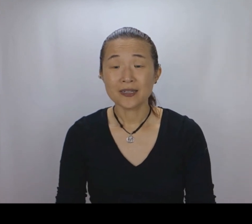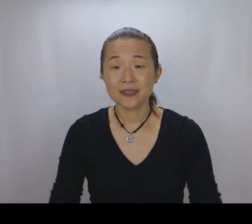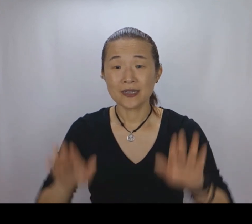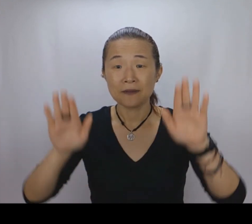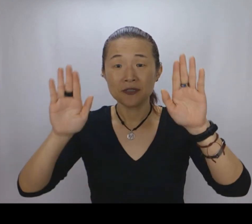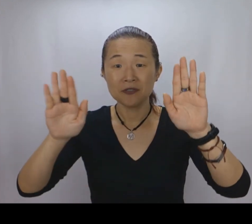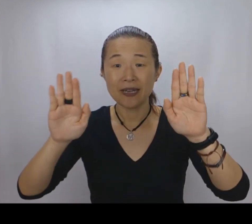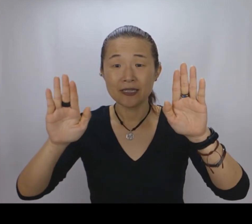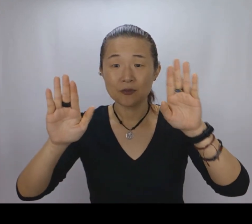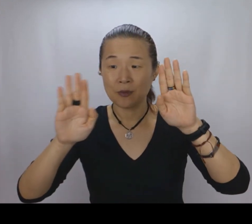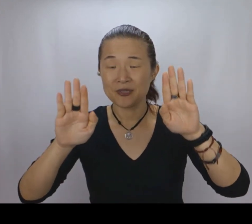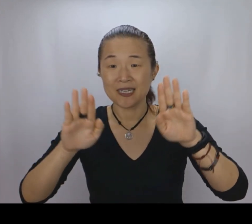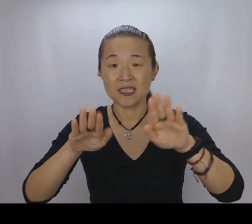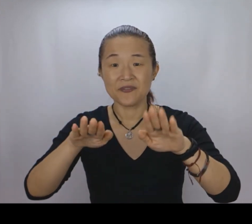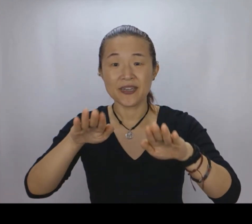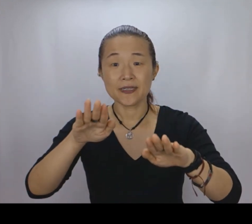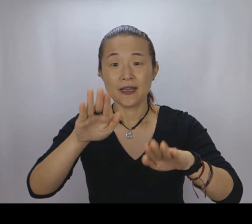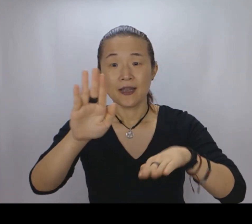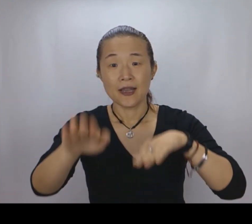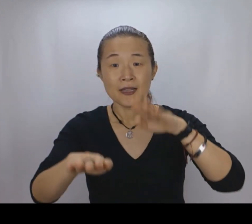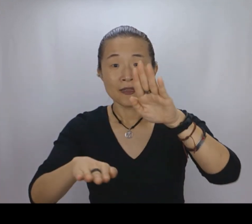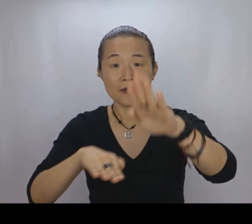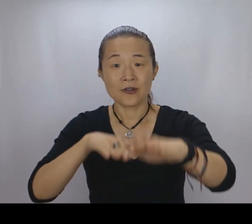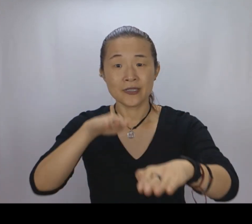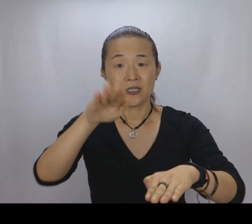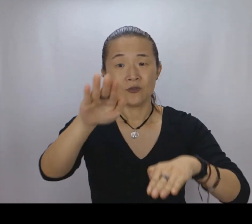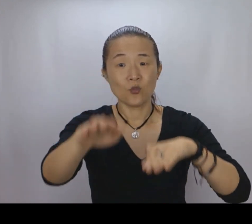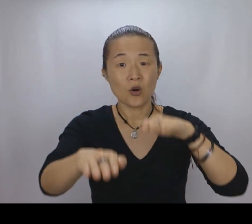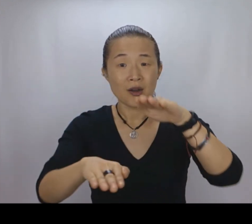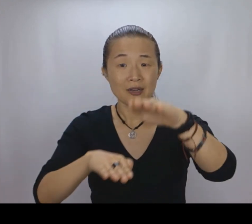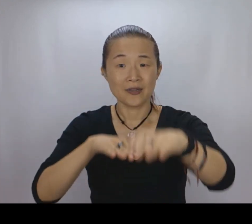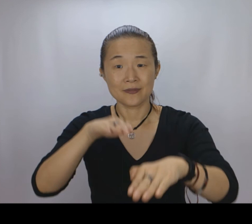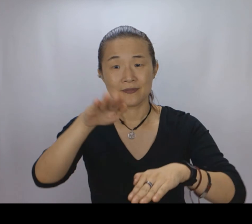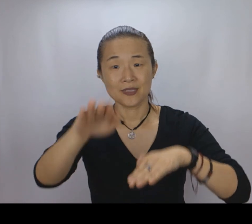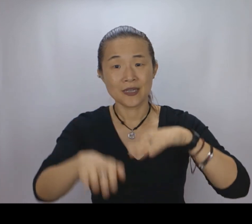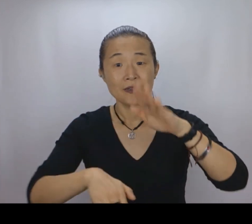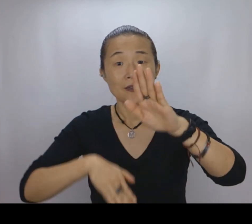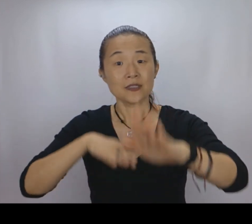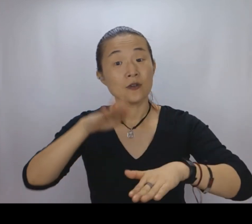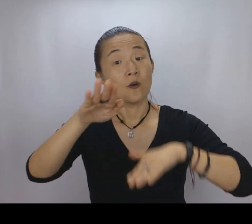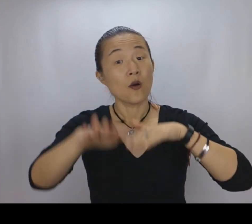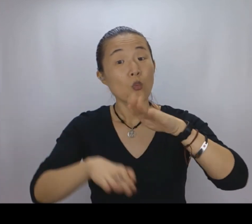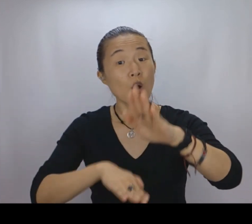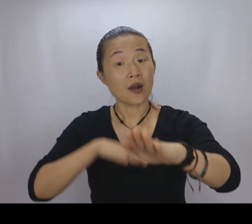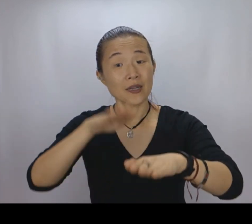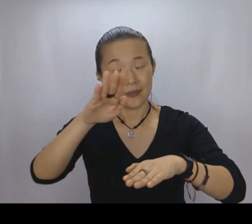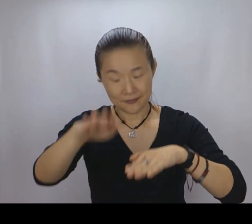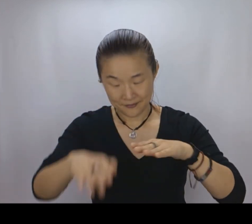So, you have two hands representing the feet and they're going to walk. OK? So walk.